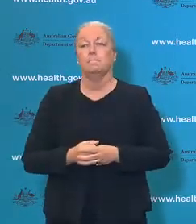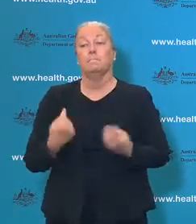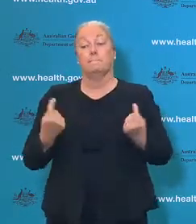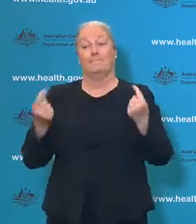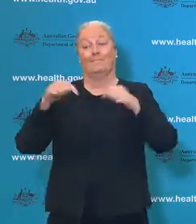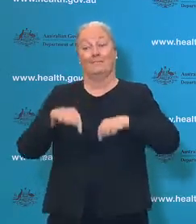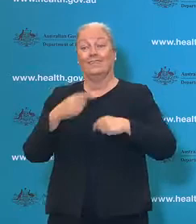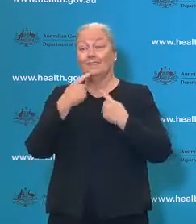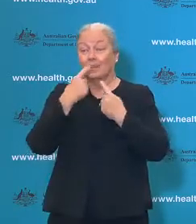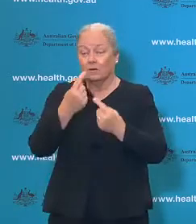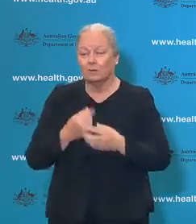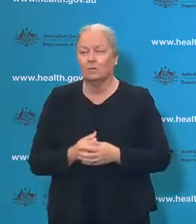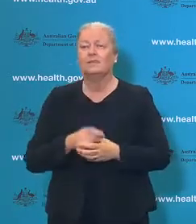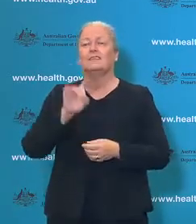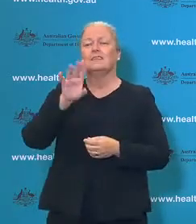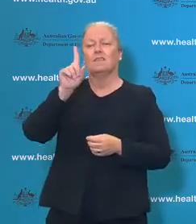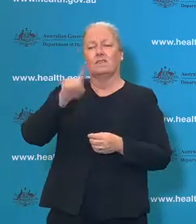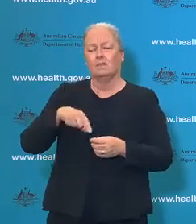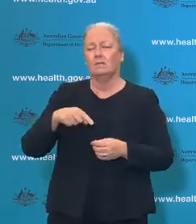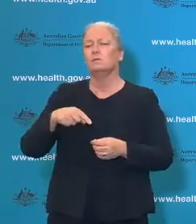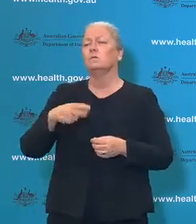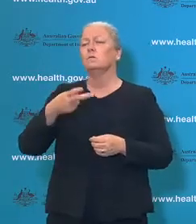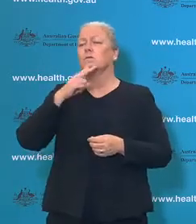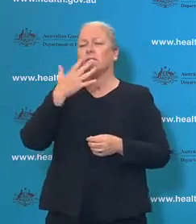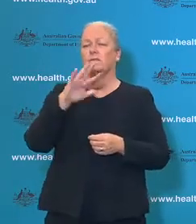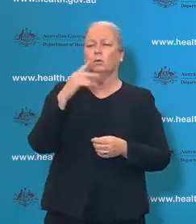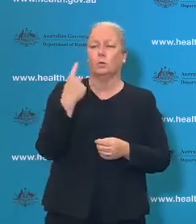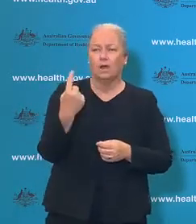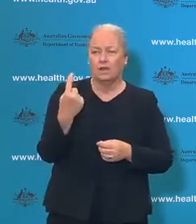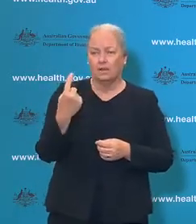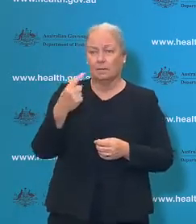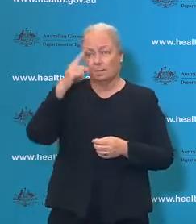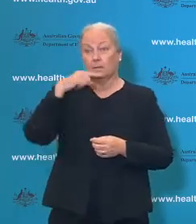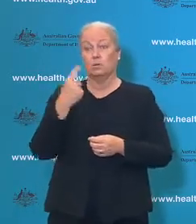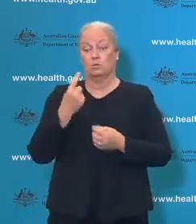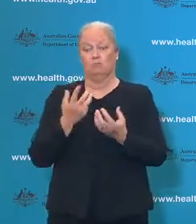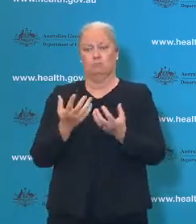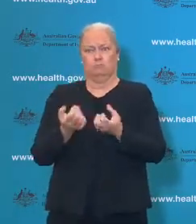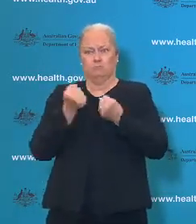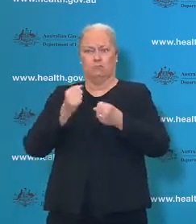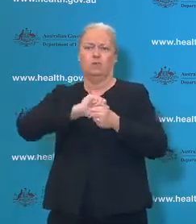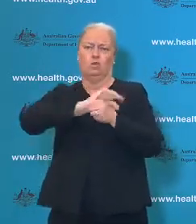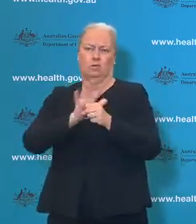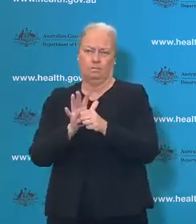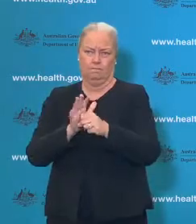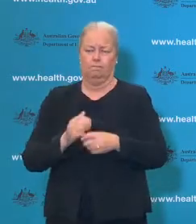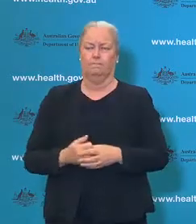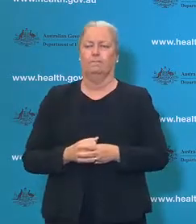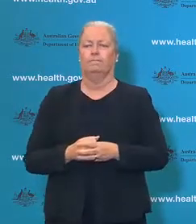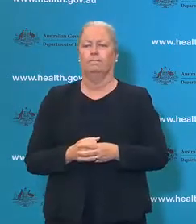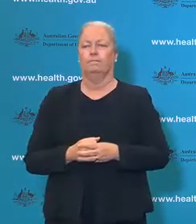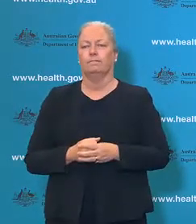10,251 people have been diagnosed with COVID-19. This is in the context of